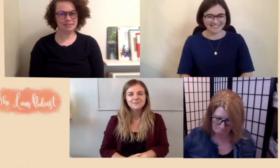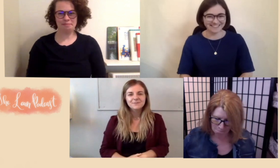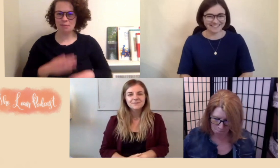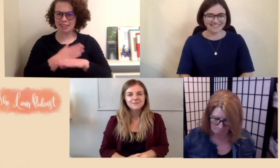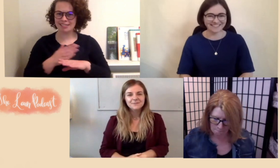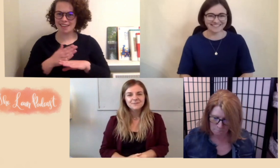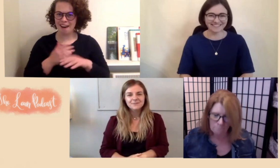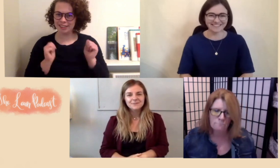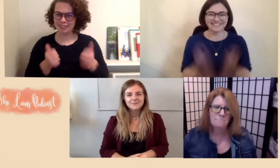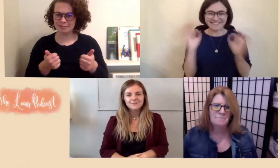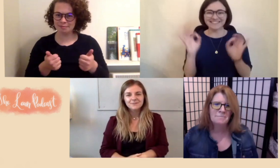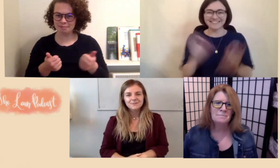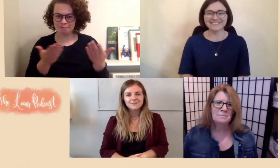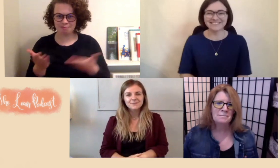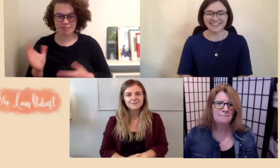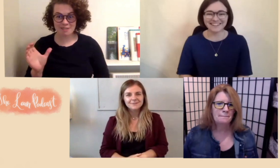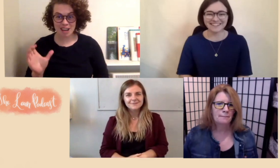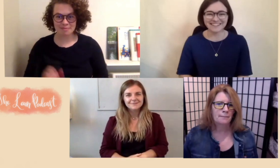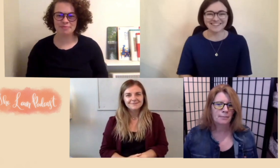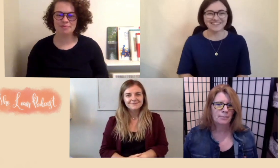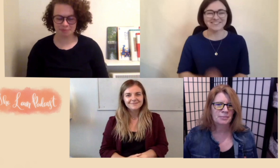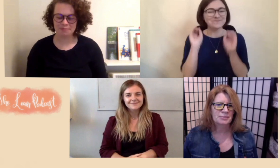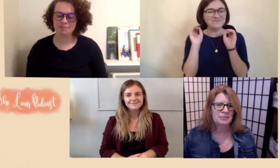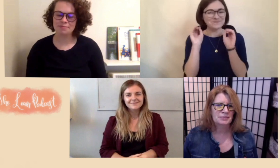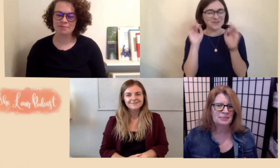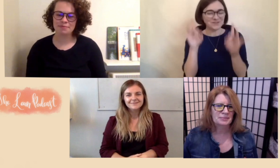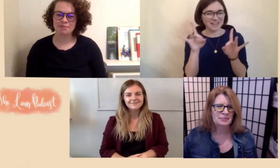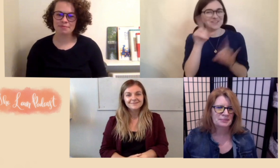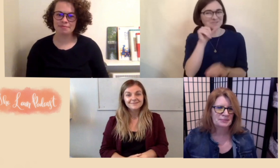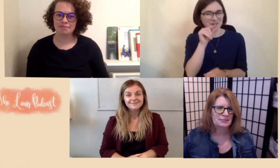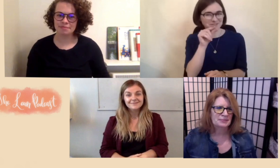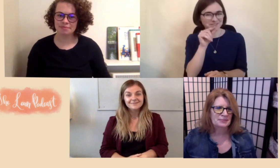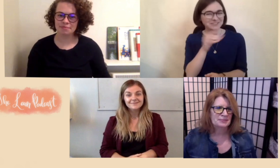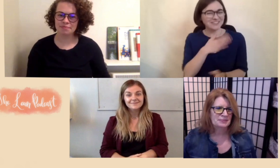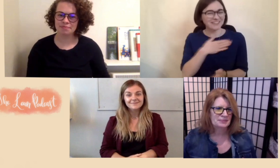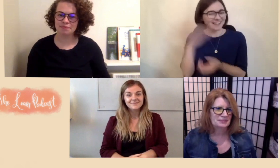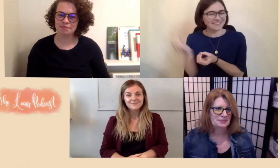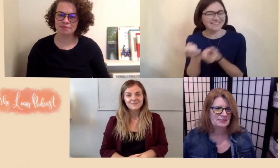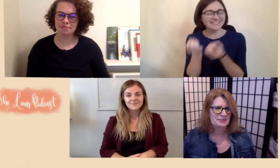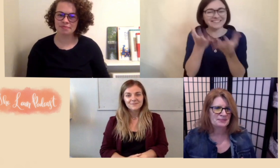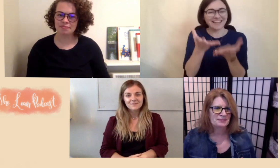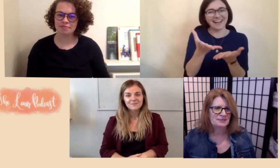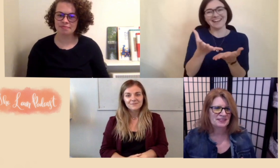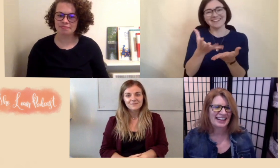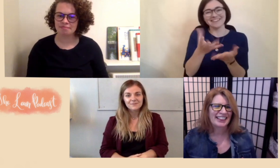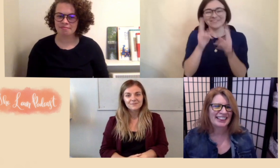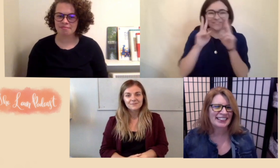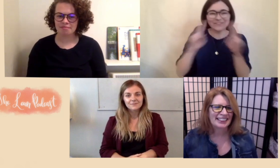would you like to tell the viewers and listeners of The Lean podcast a little bit about yourself